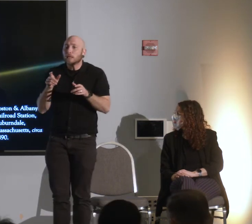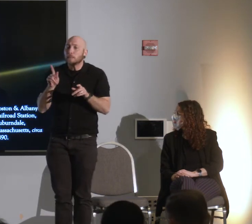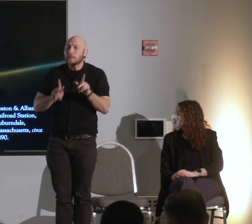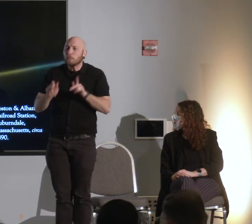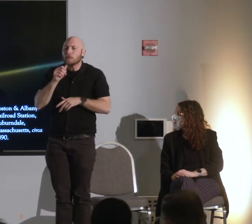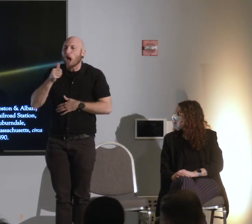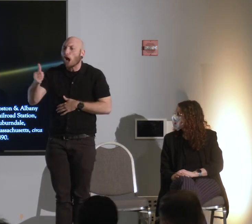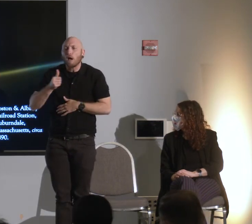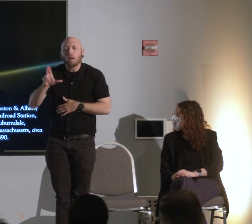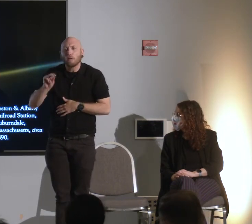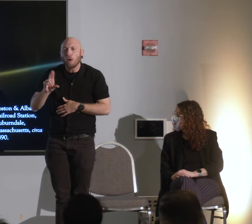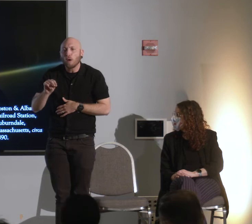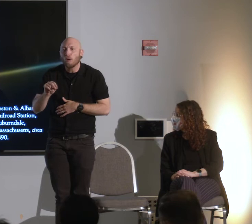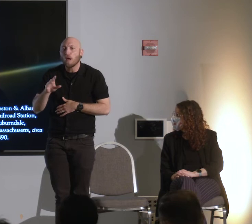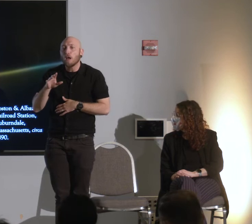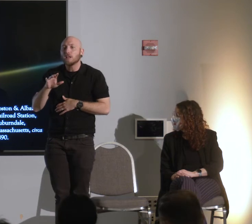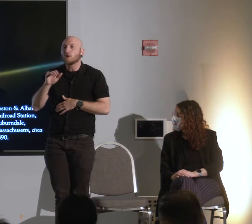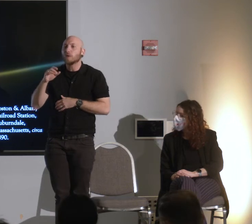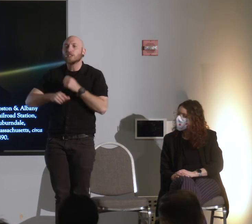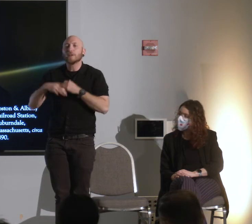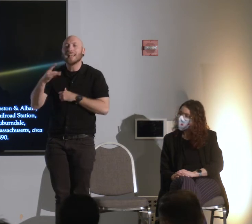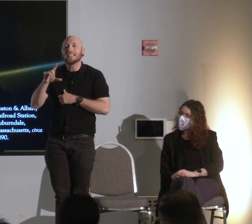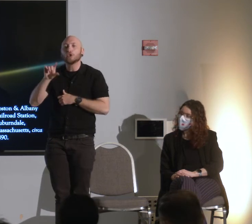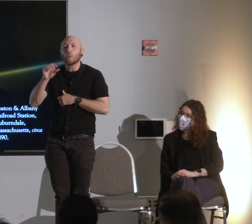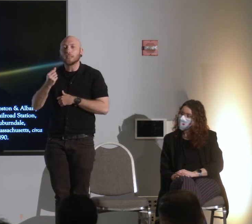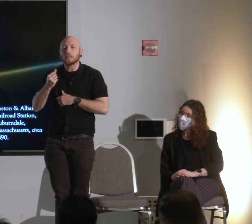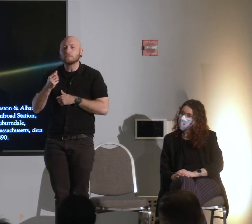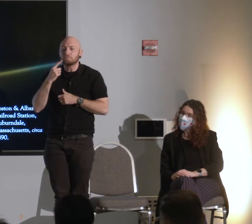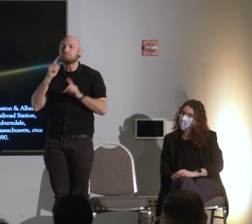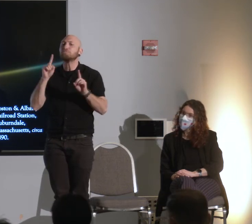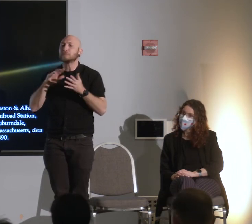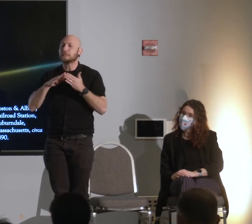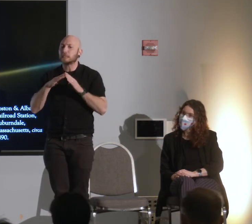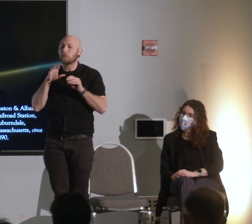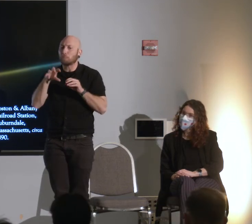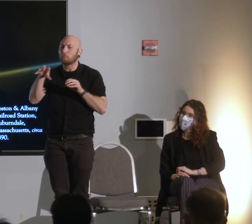Cities had only begun to spread in the 1820s when Olmstead was born. But all of a sudden, the city exploded.